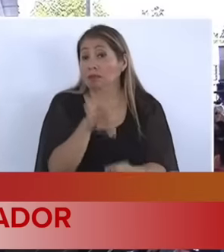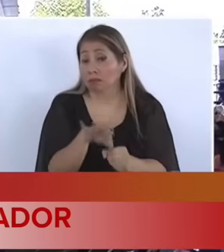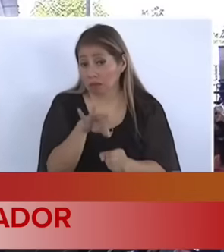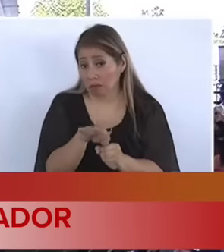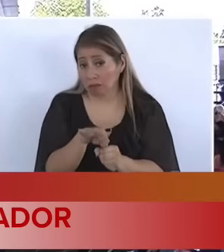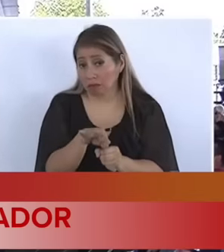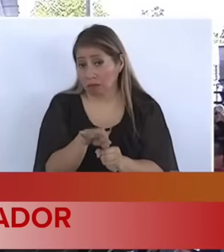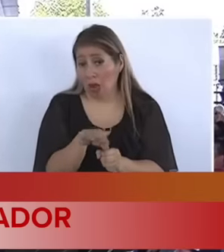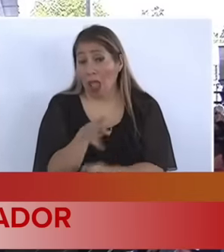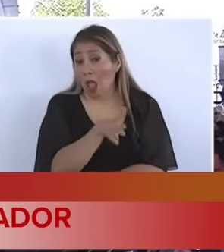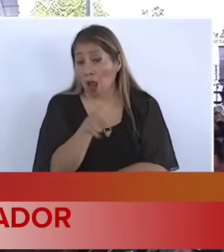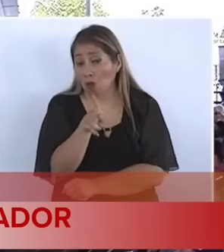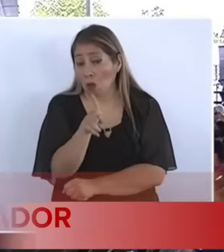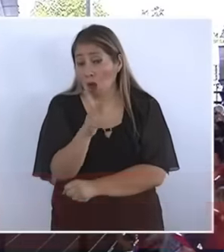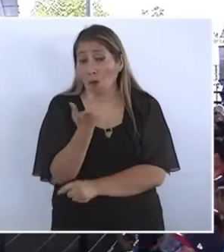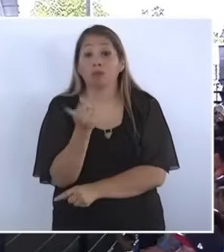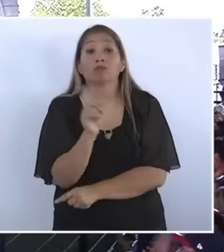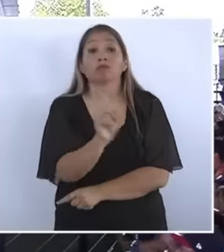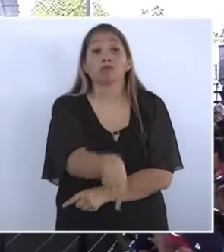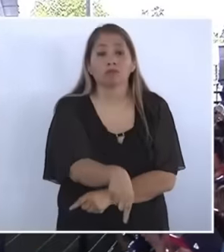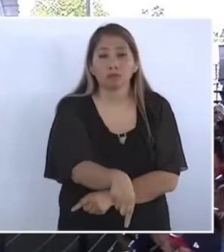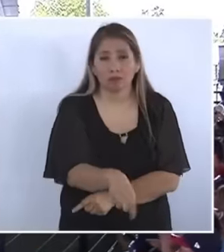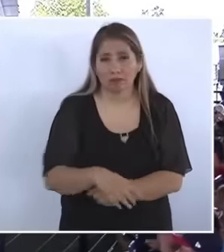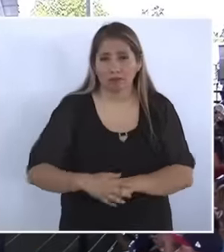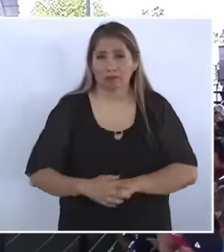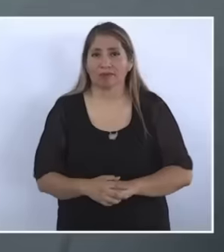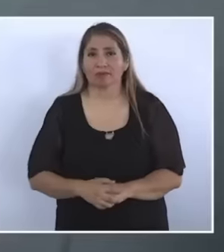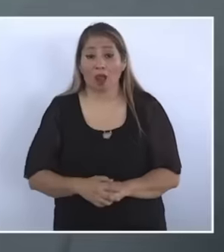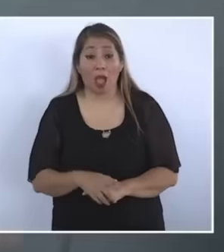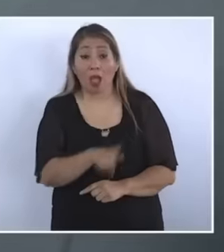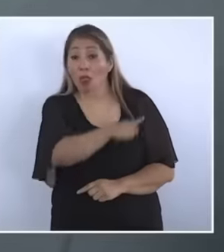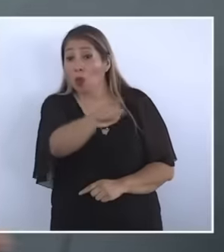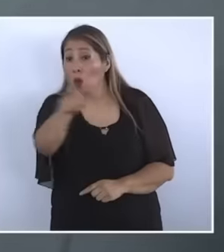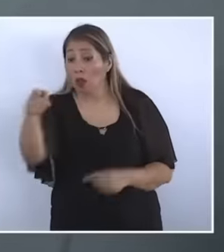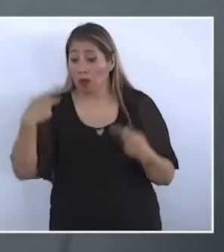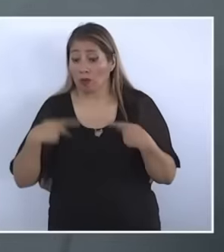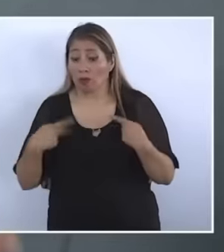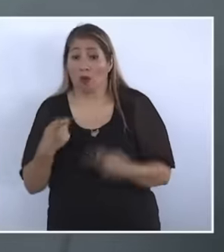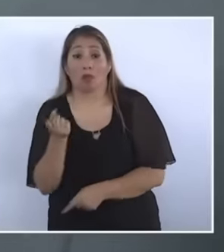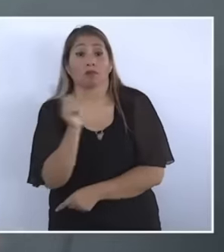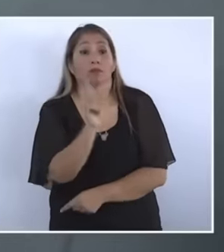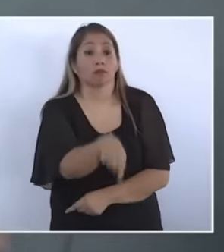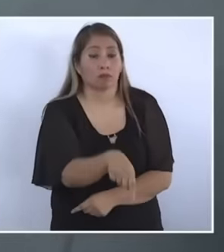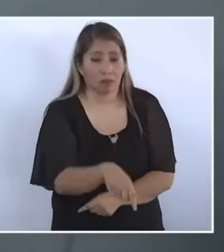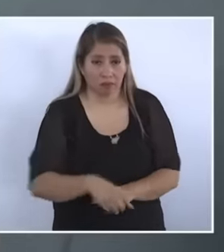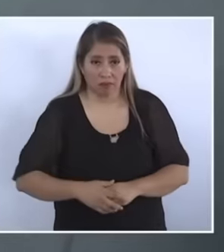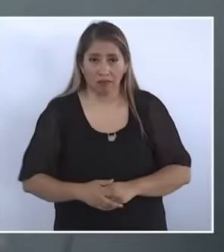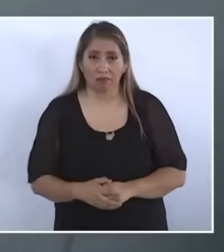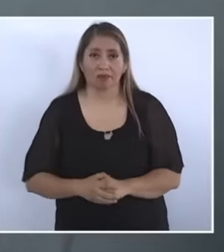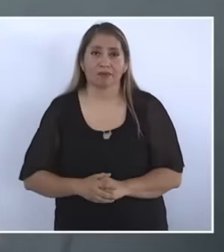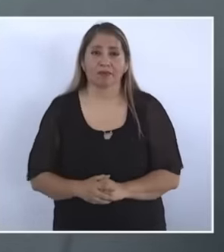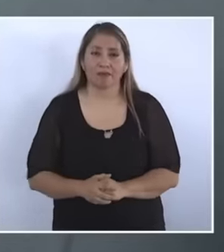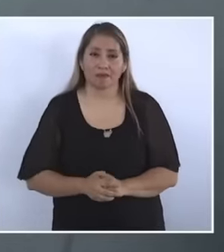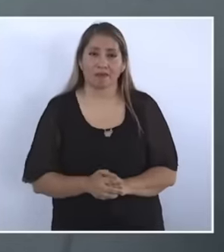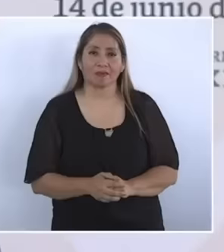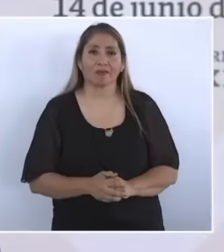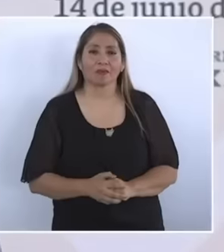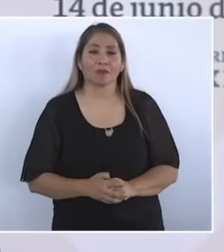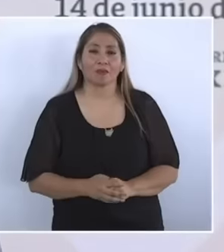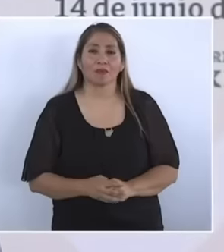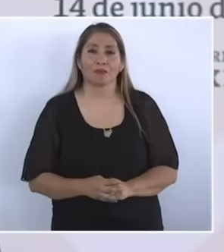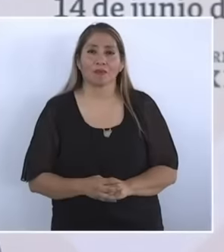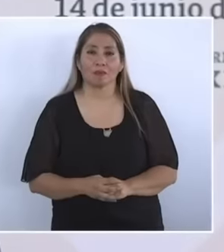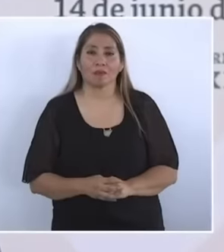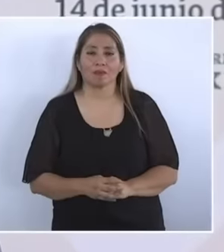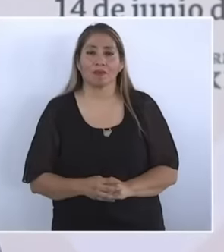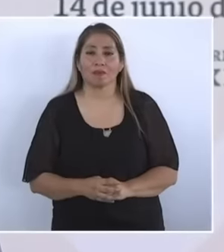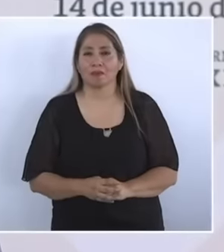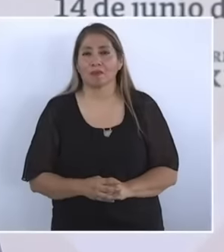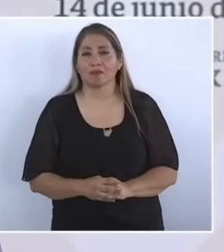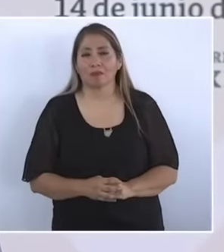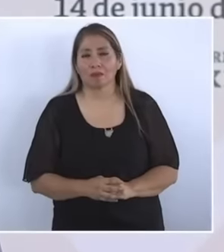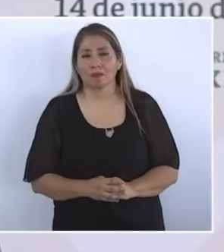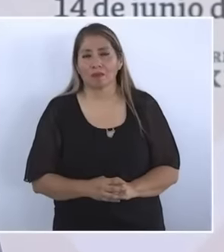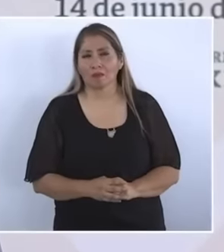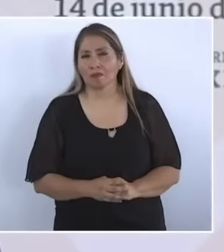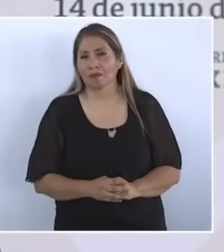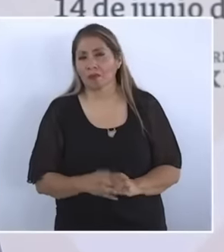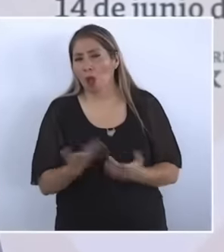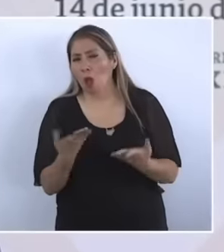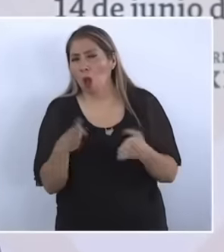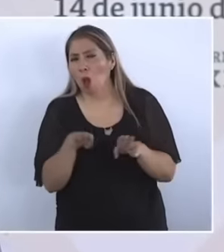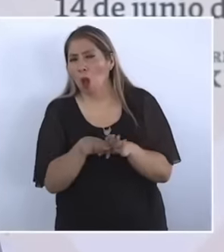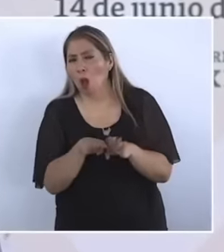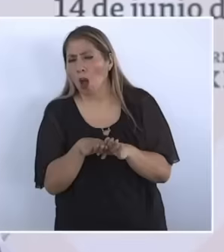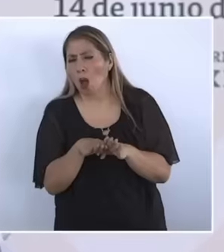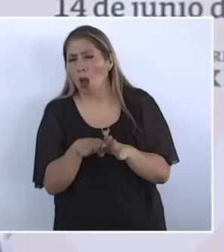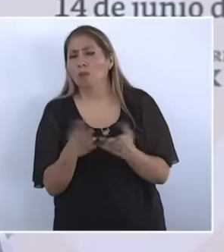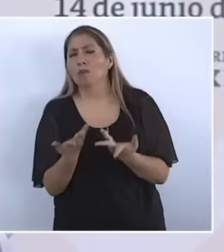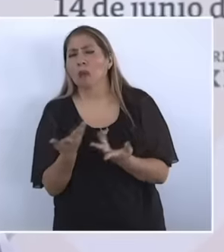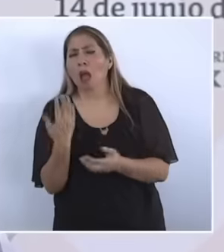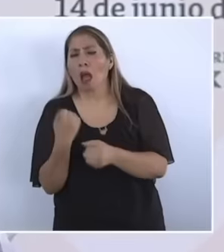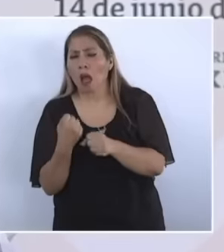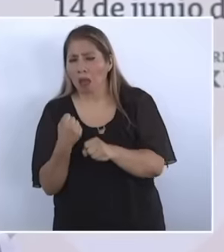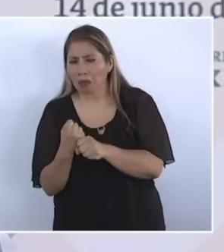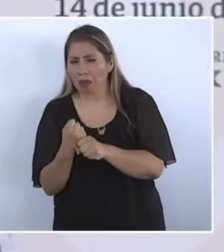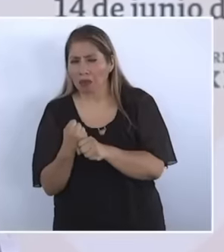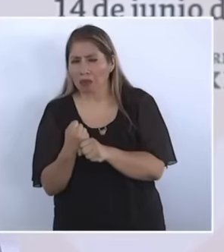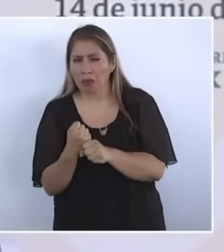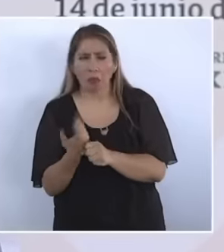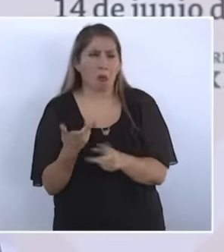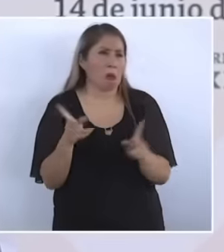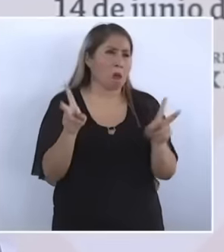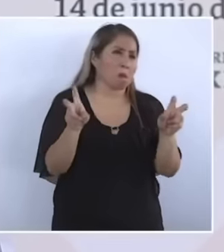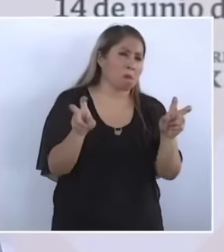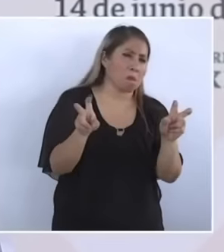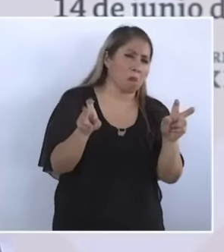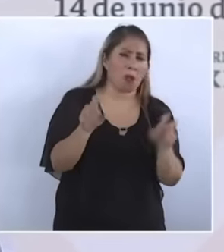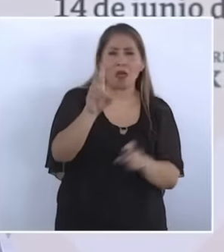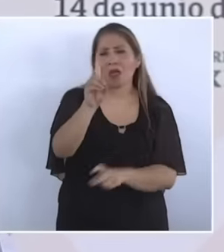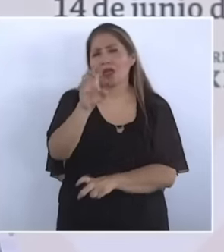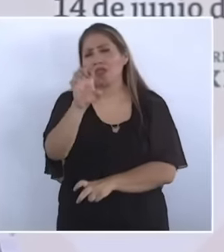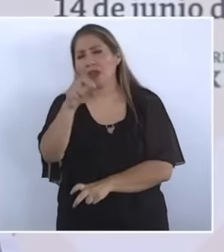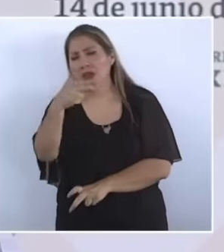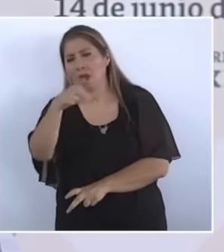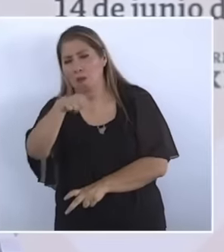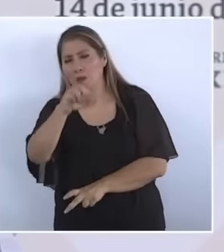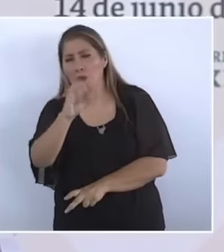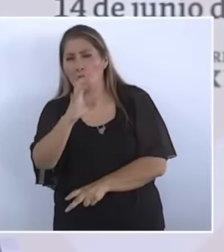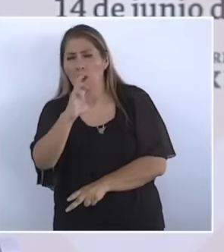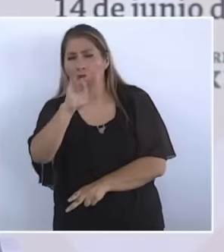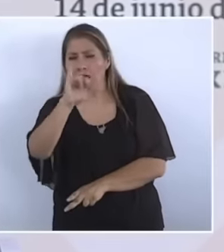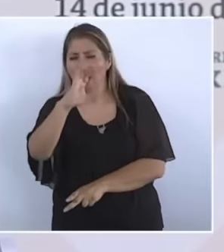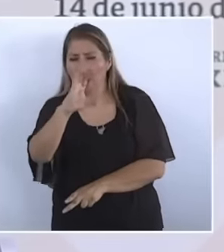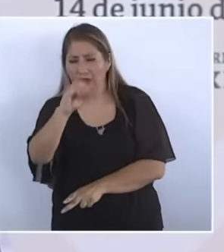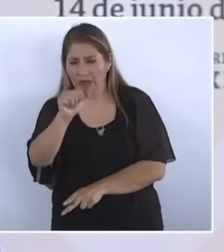rule because as it was before they talked about democracy but in reality the government